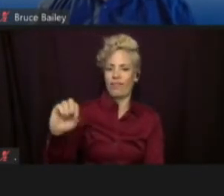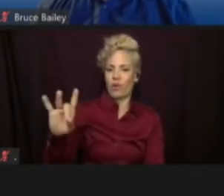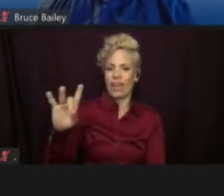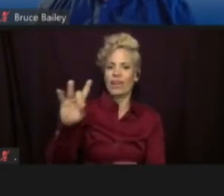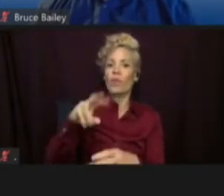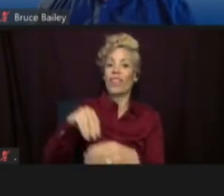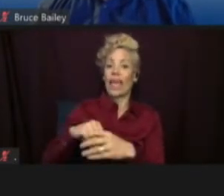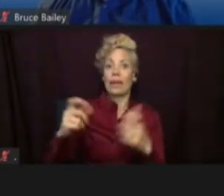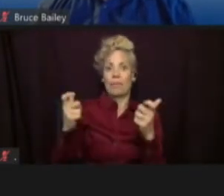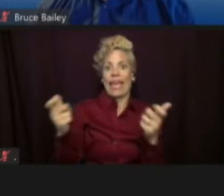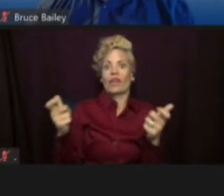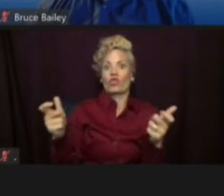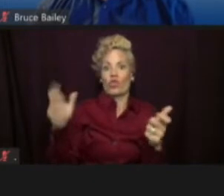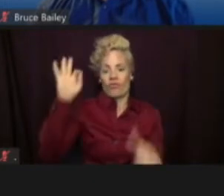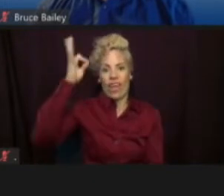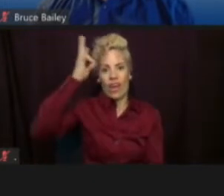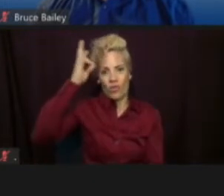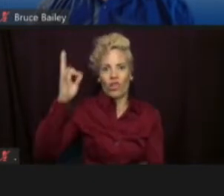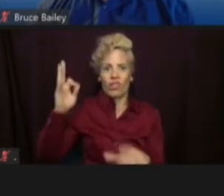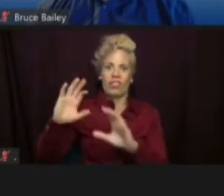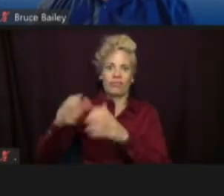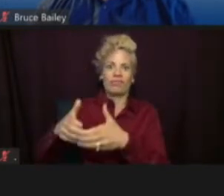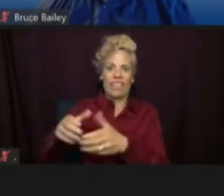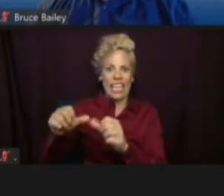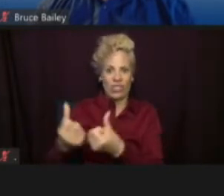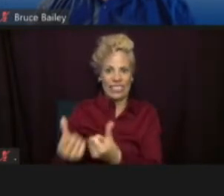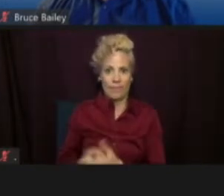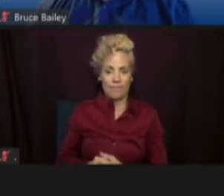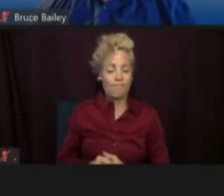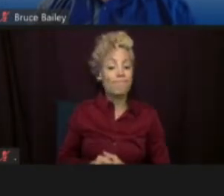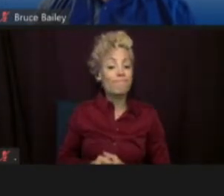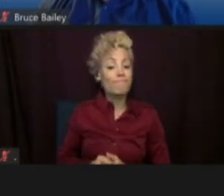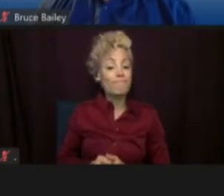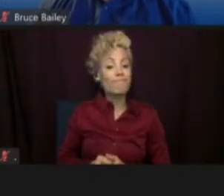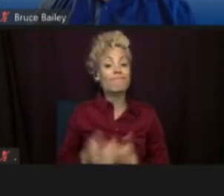Now, with that, I would like to turn this back over to my colleague Kathy Eng,